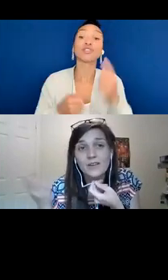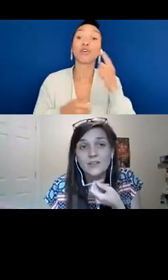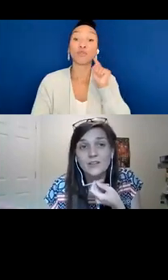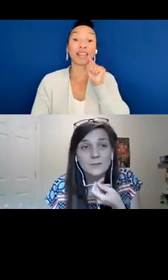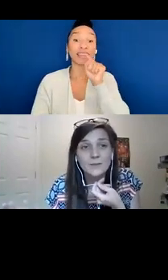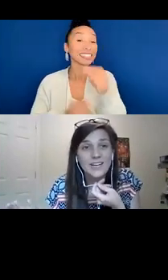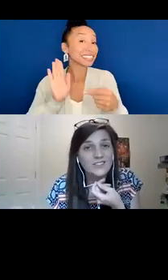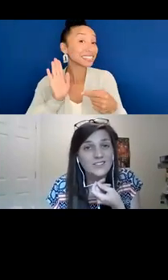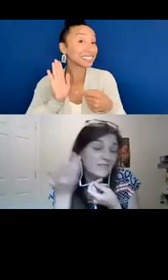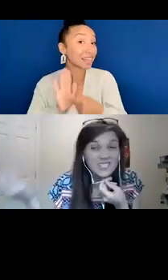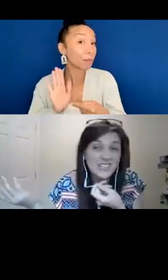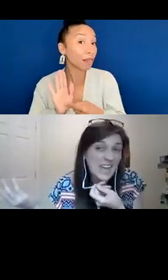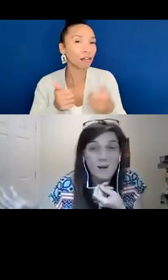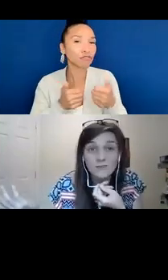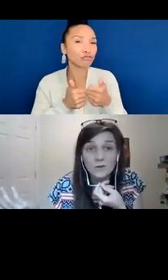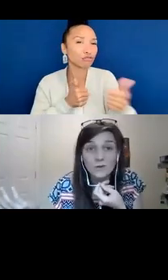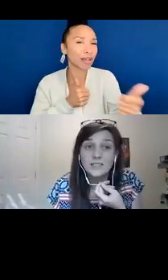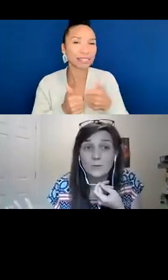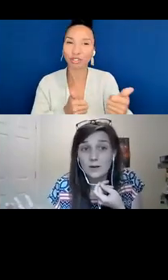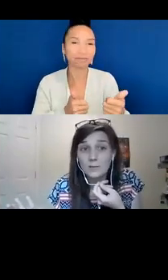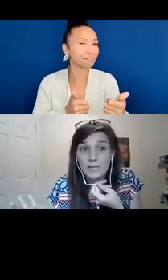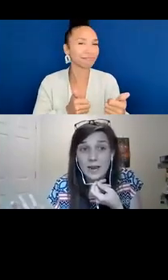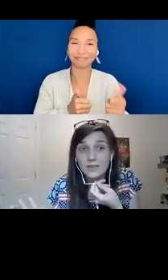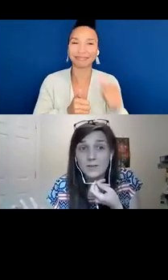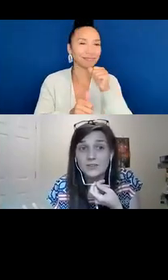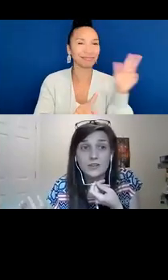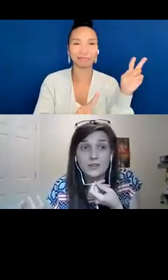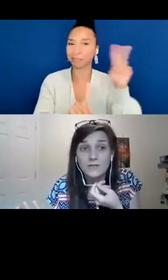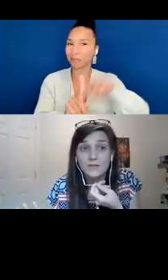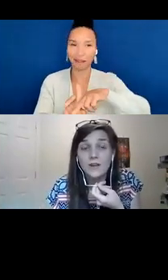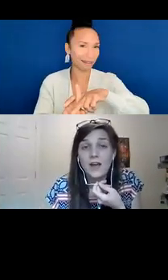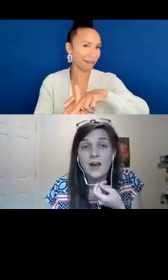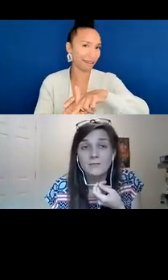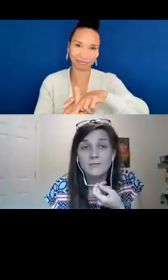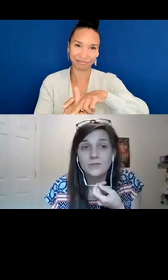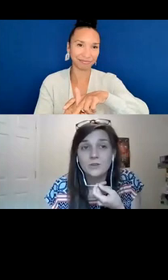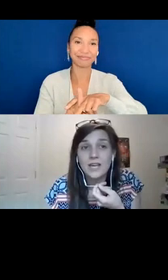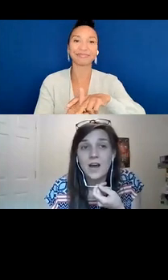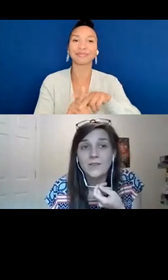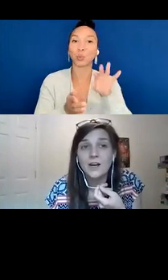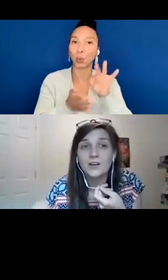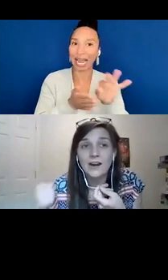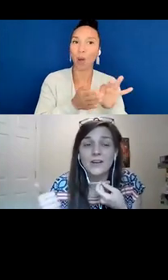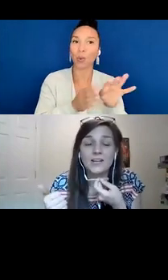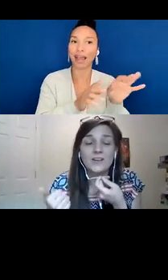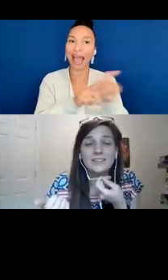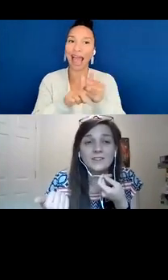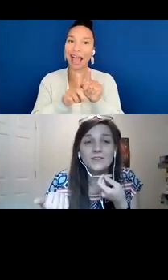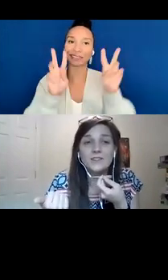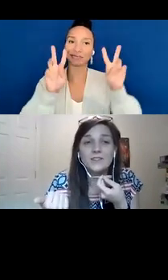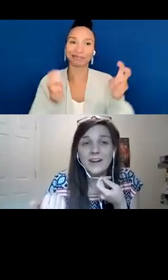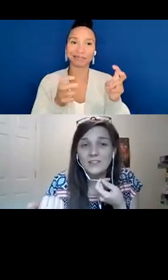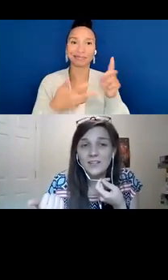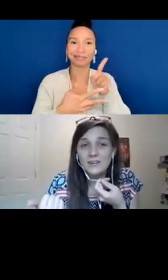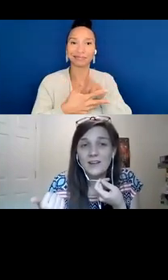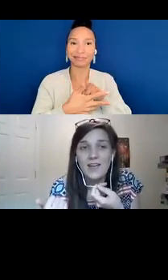the transportation doesn't count towards if we're counting them as served. So they got their grant-funded crisis intervention.